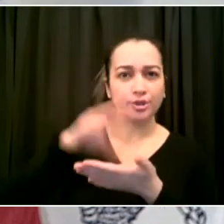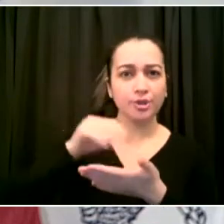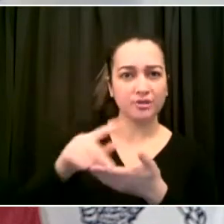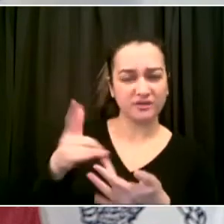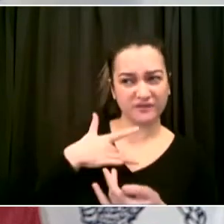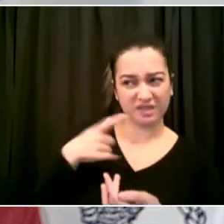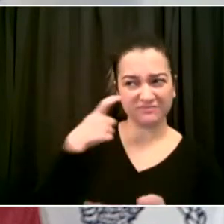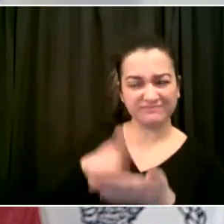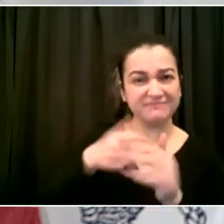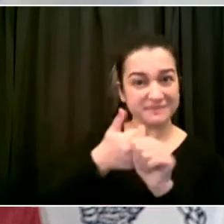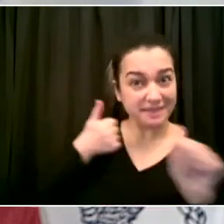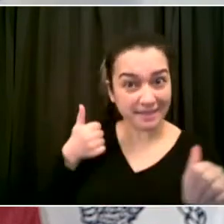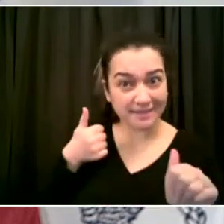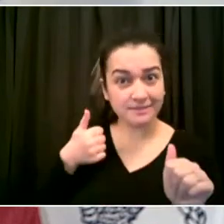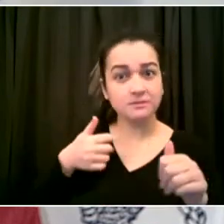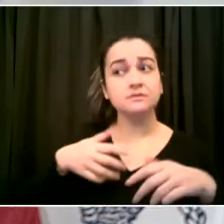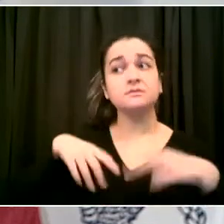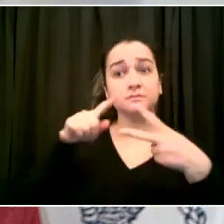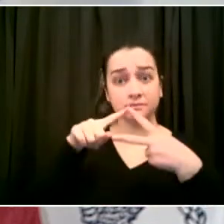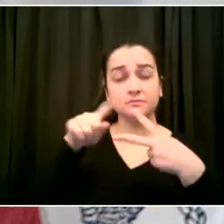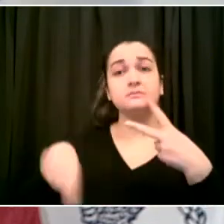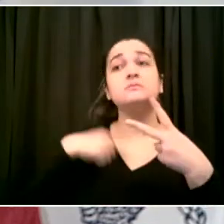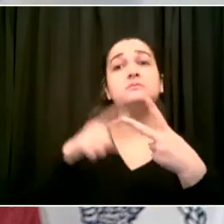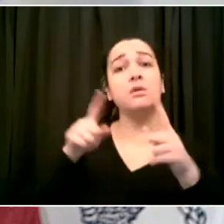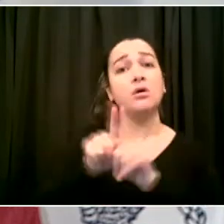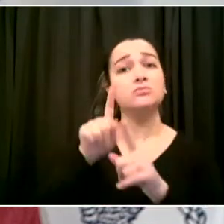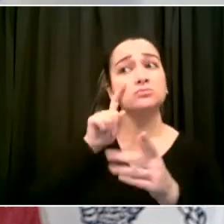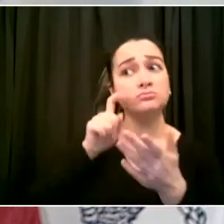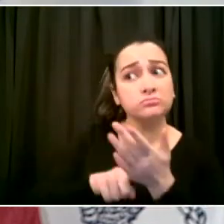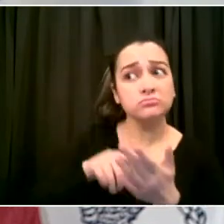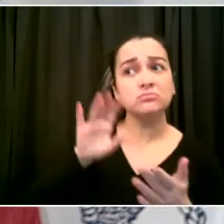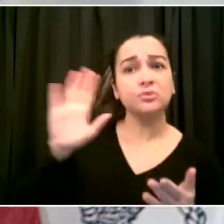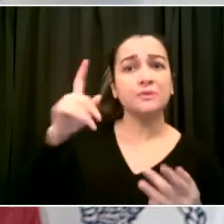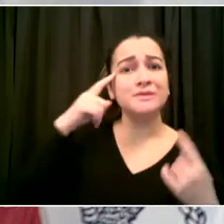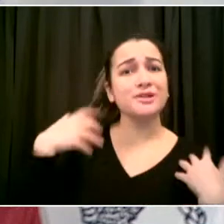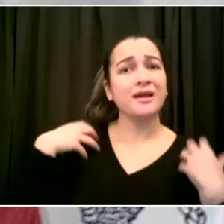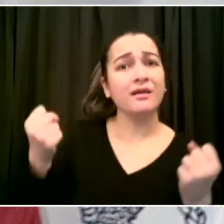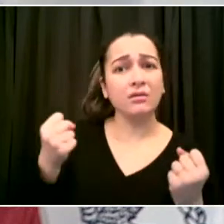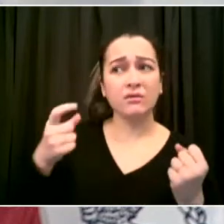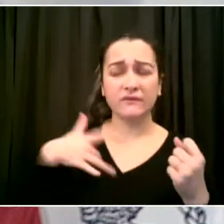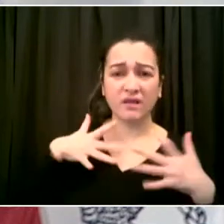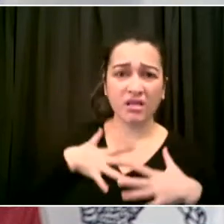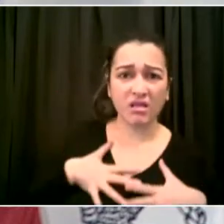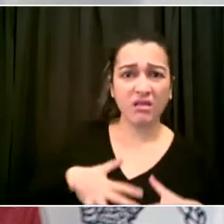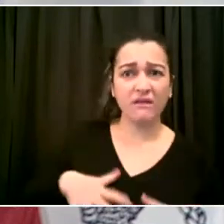MENTAL HEALTH SCREENING. BUT THAT WORK OBOBVIOUSLY HAS